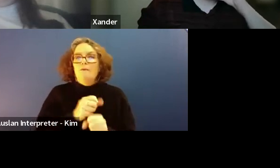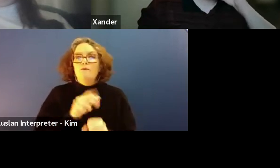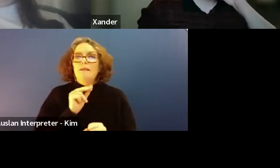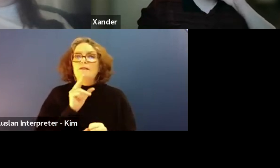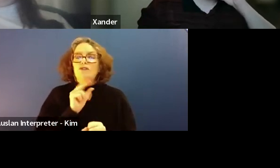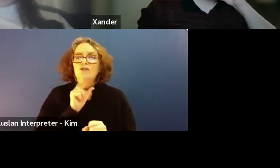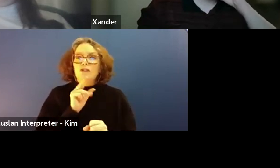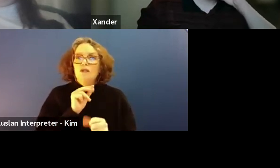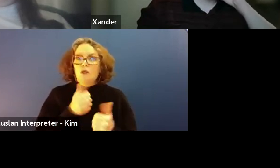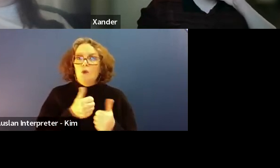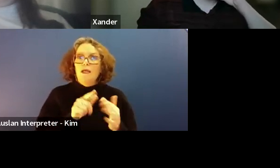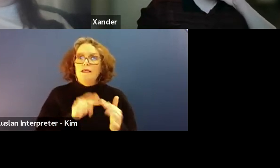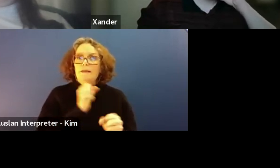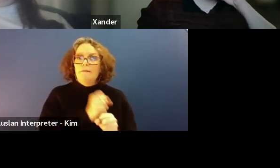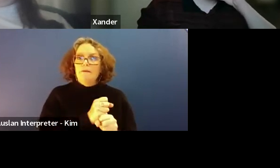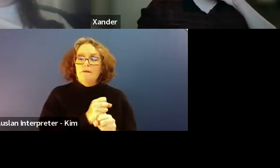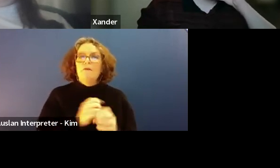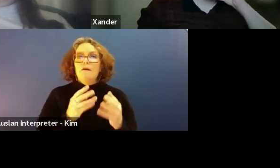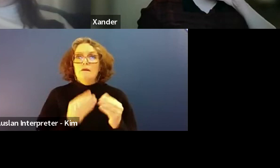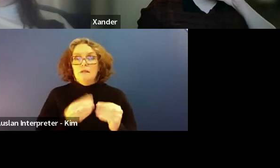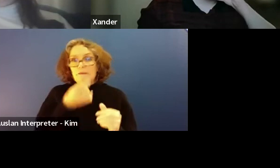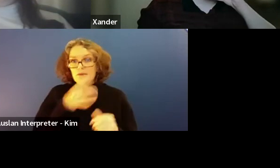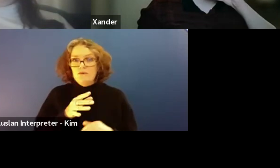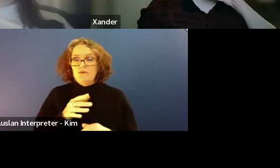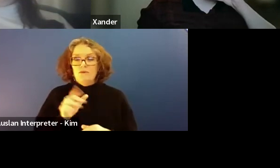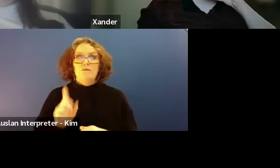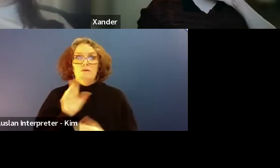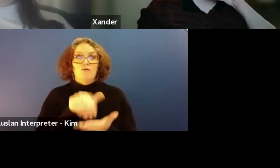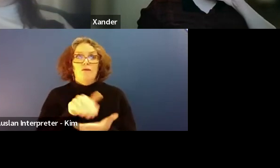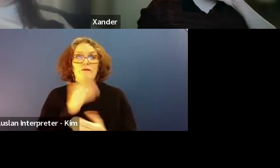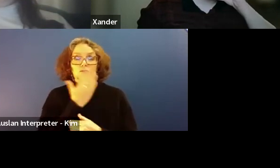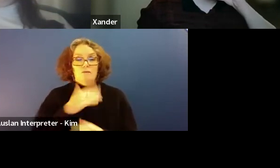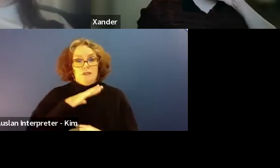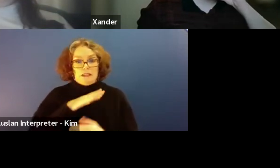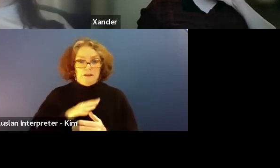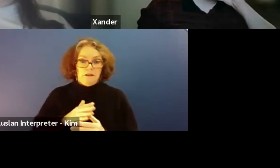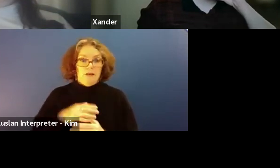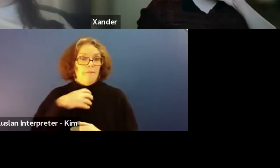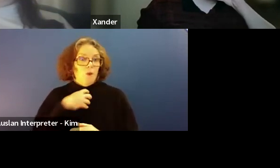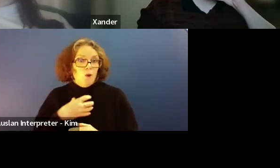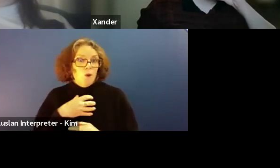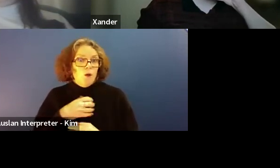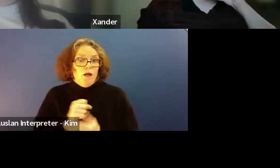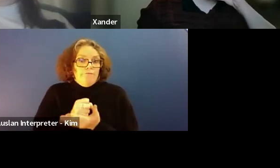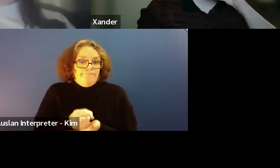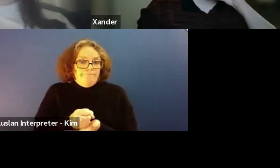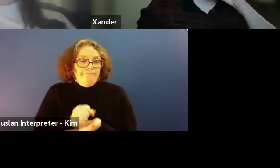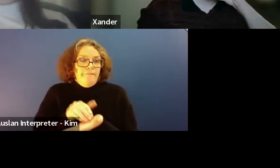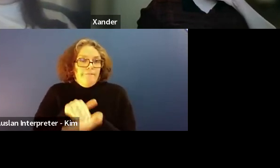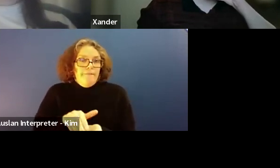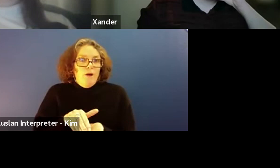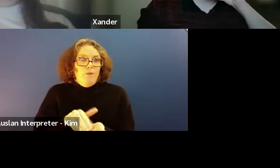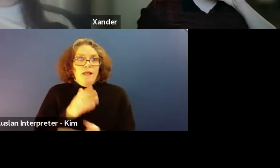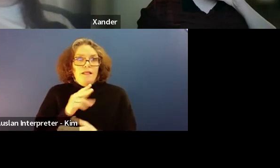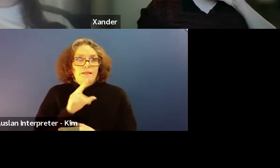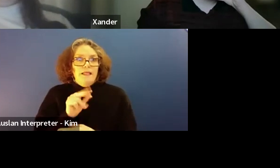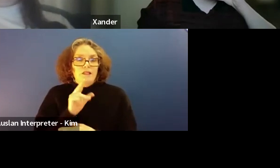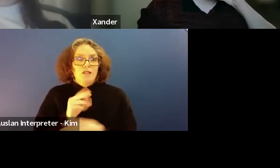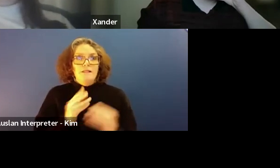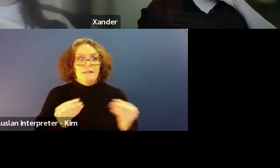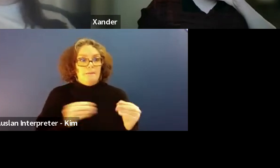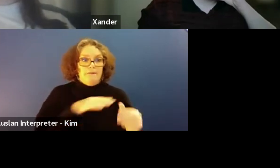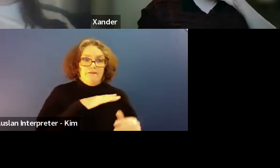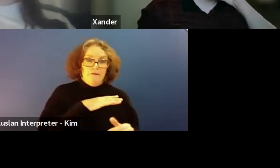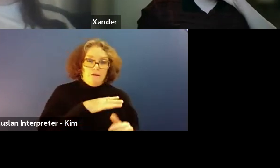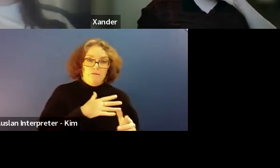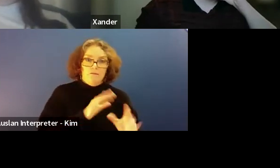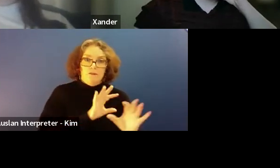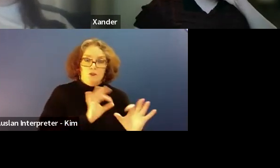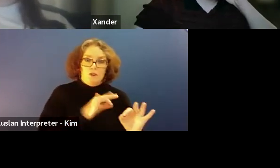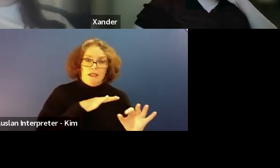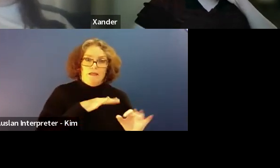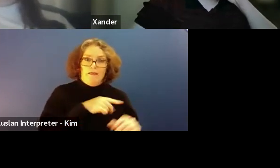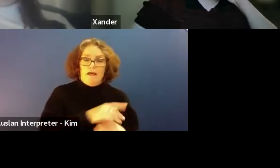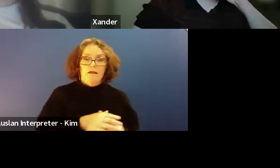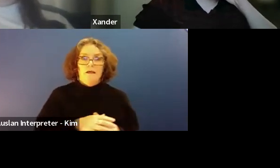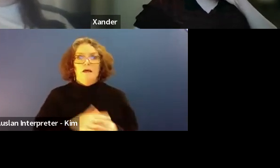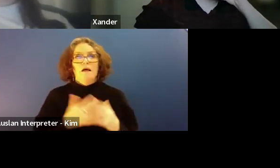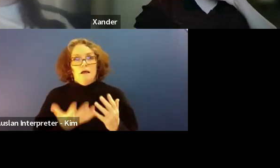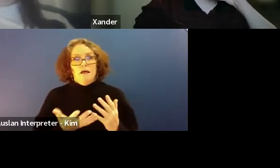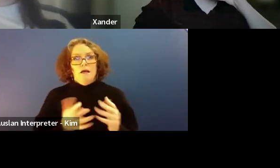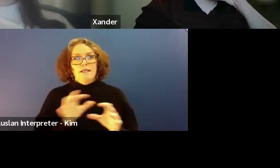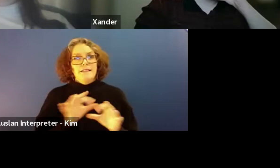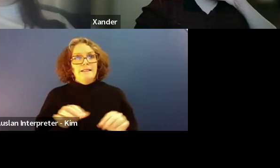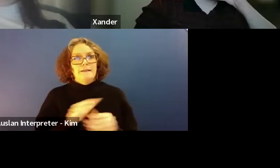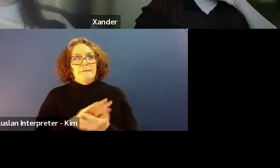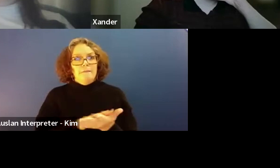Some children may come to school needing more extra help on that speech, some may not. And that's just an extra thing that they need to work on yes it's important for their future development, that doesn't mean that they're also not working towards the